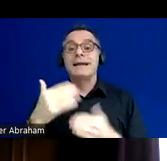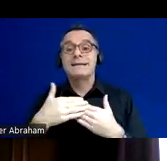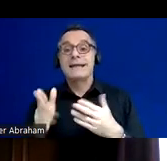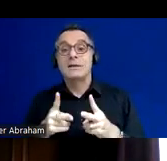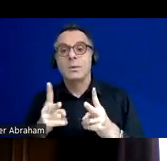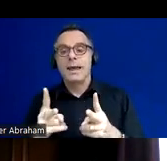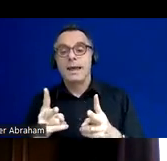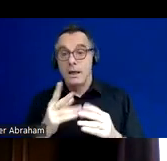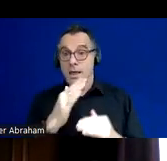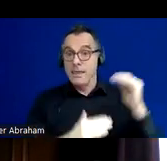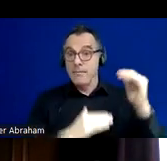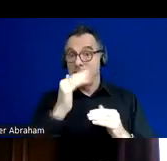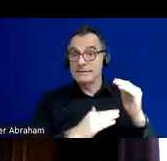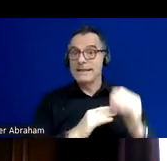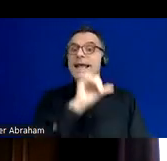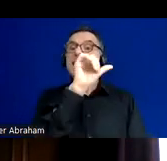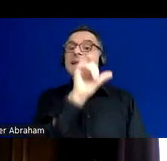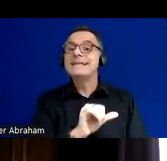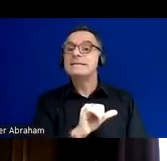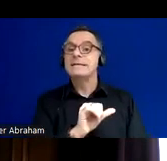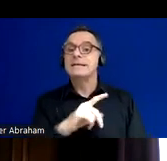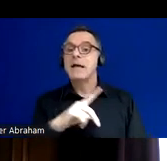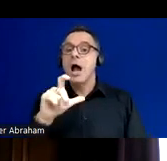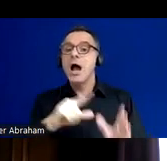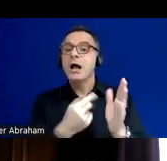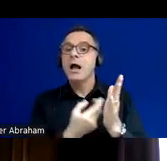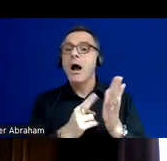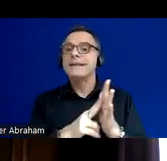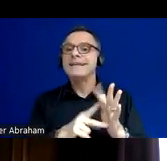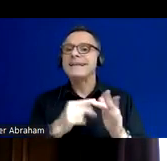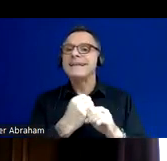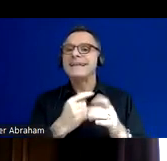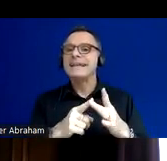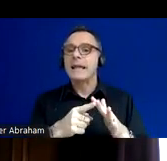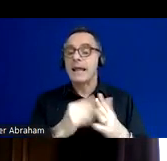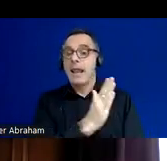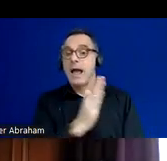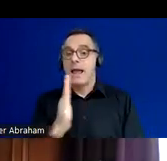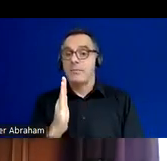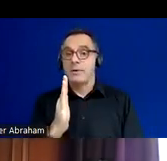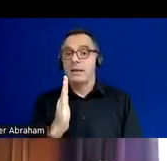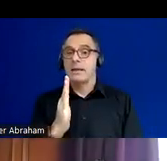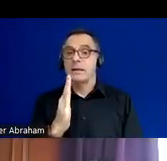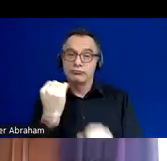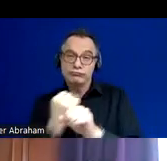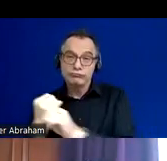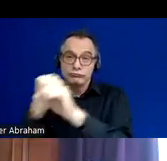which is a listed carnegi library, was renovated to make it fit for the libraries purpose. So,